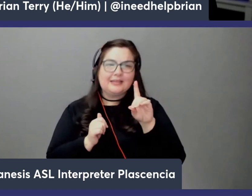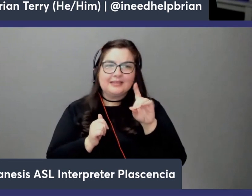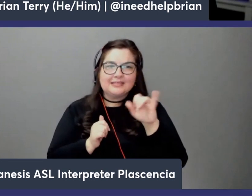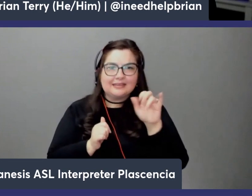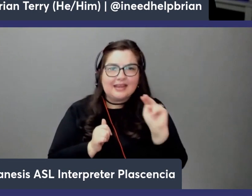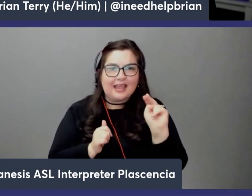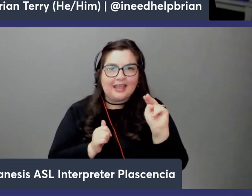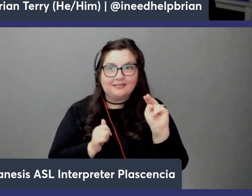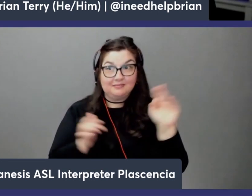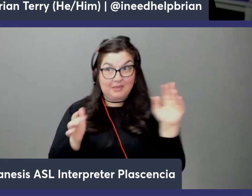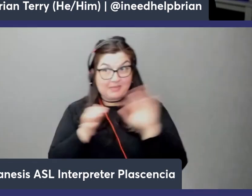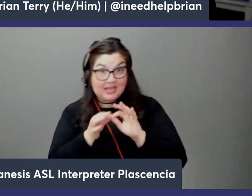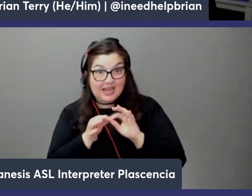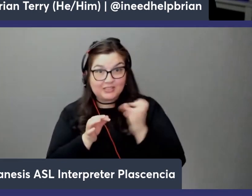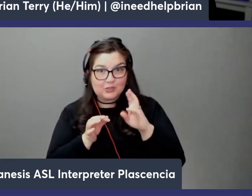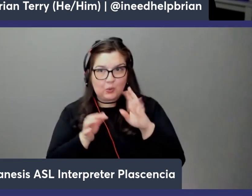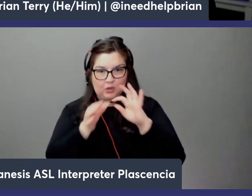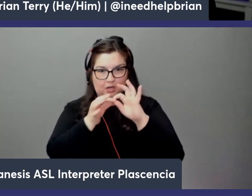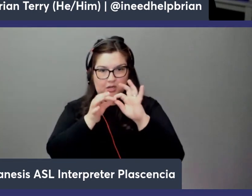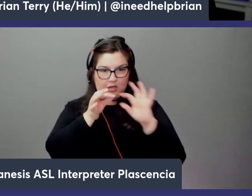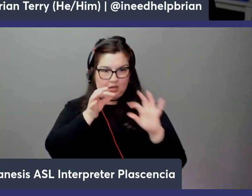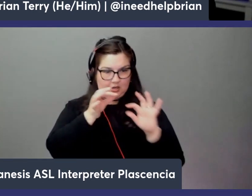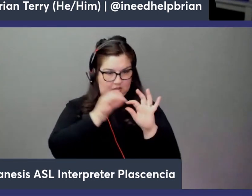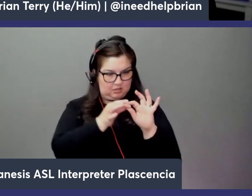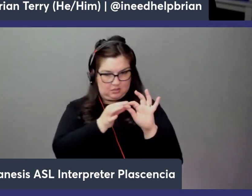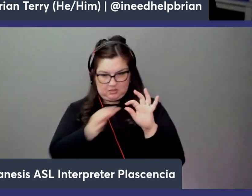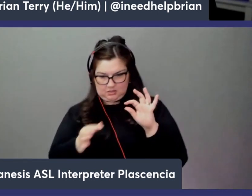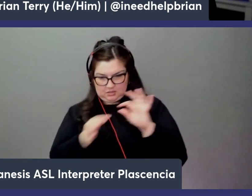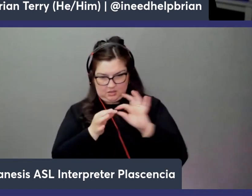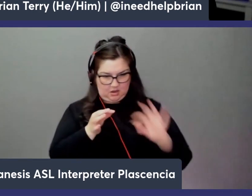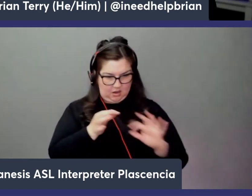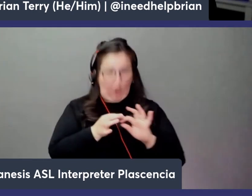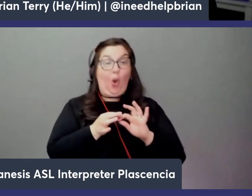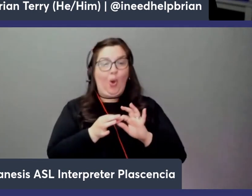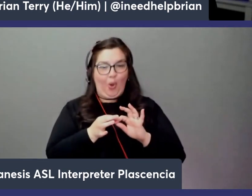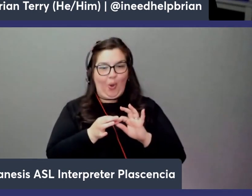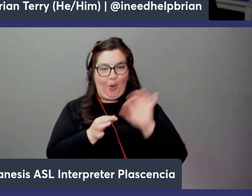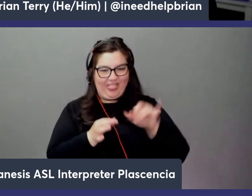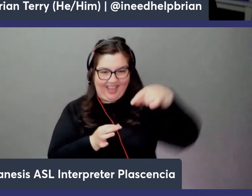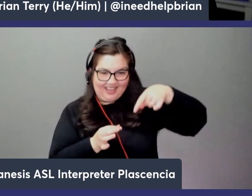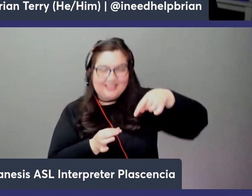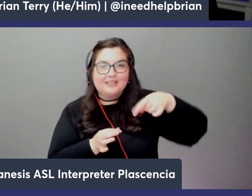where graphs really start to excel. And the kind of use cases we see